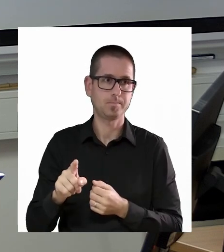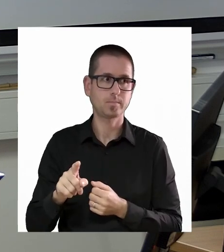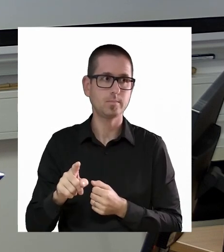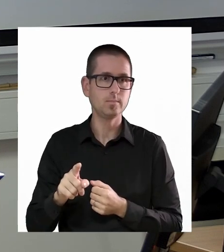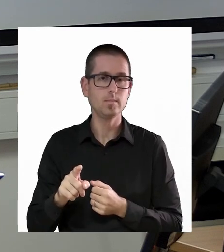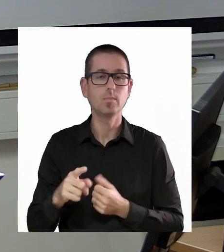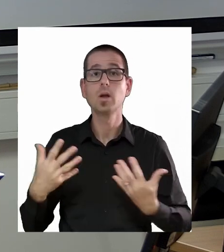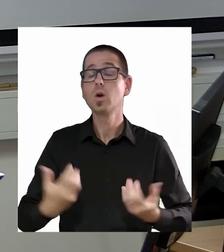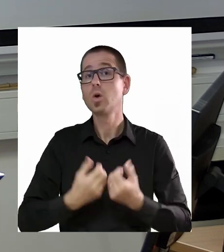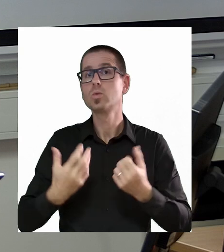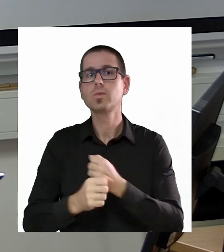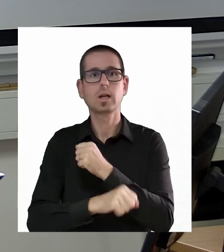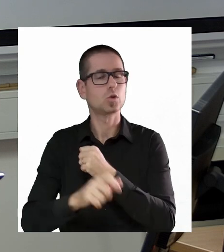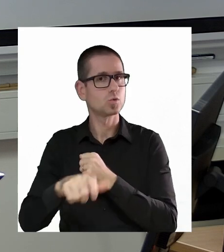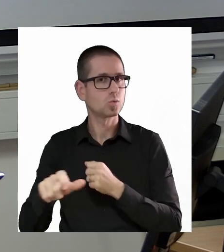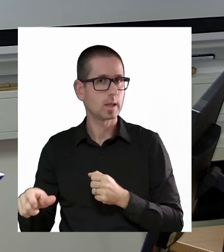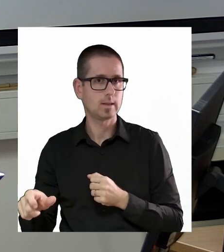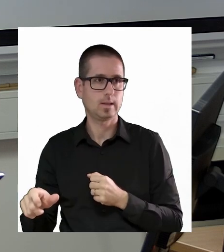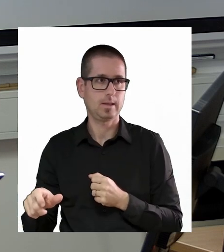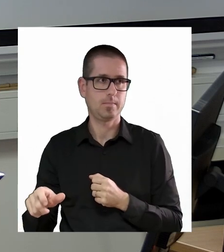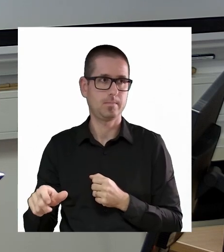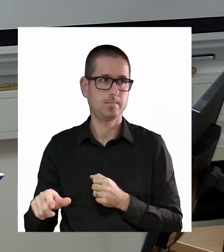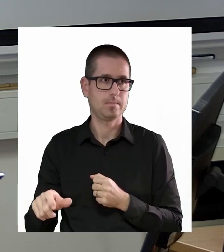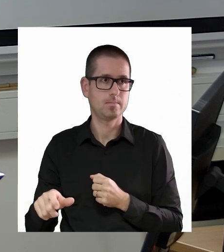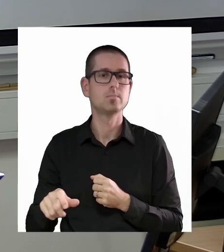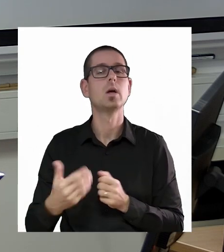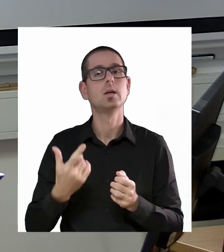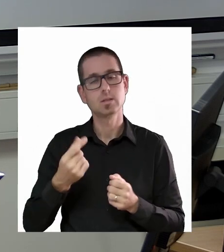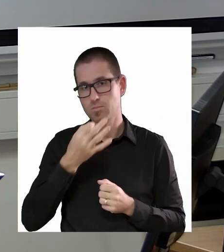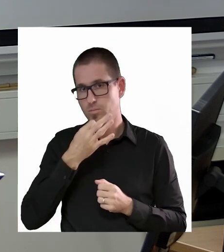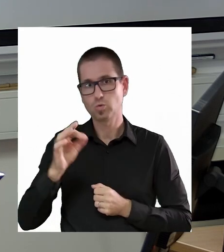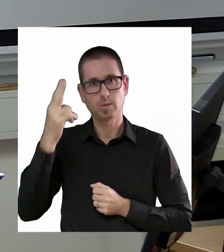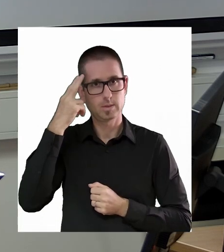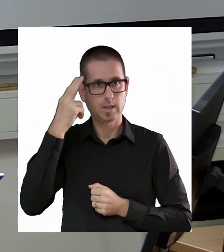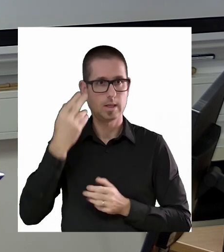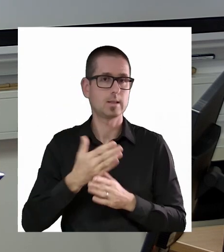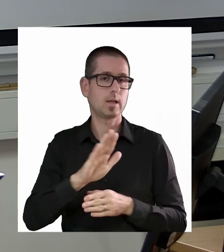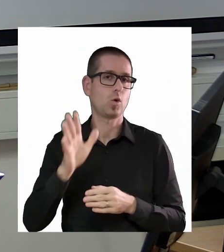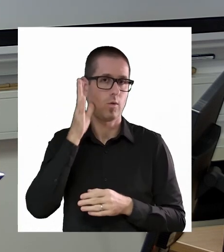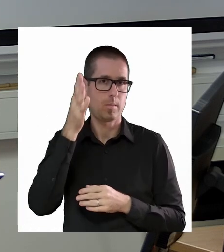create students with better knowledge for their future careers.